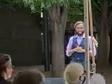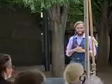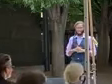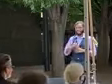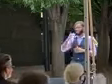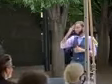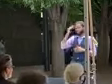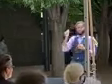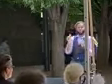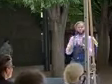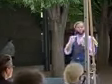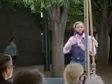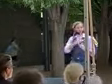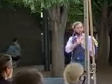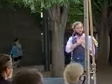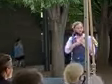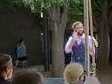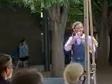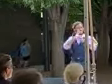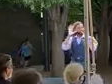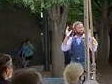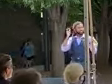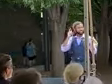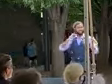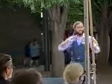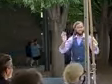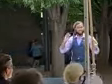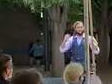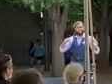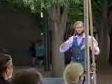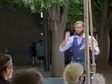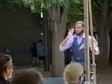Without your vision, none of this would be here today.